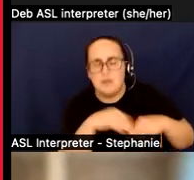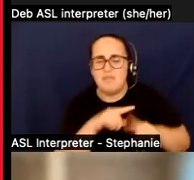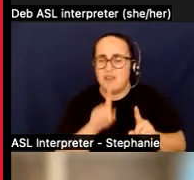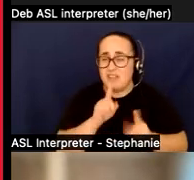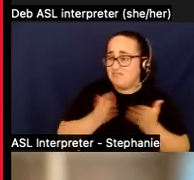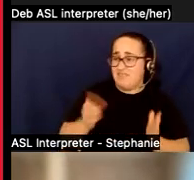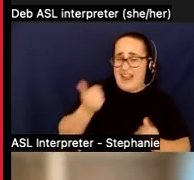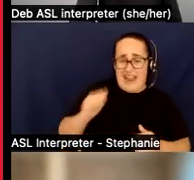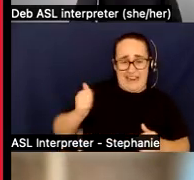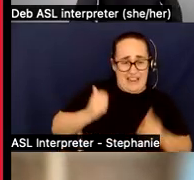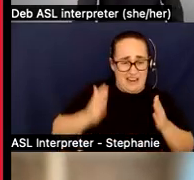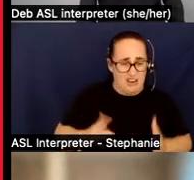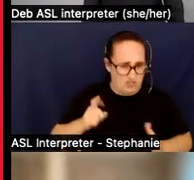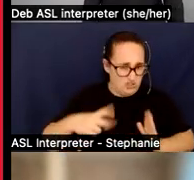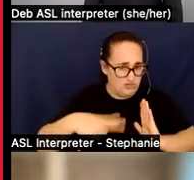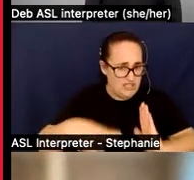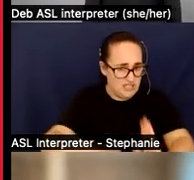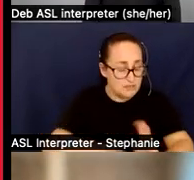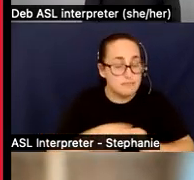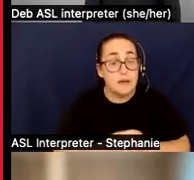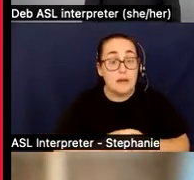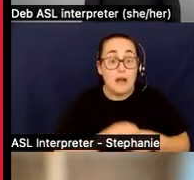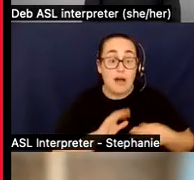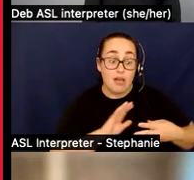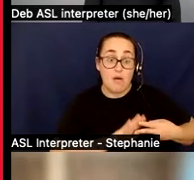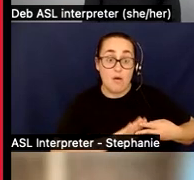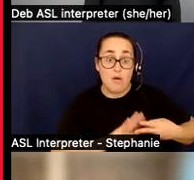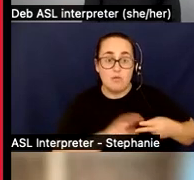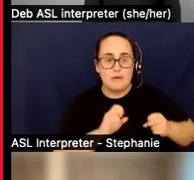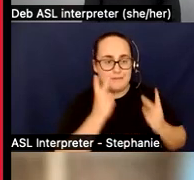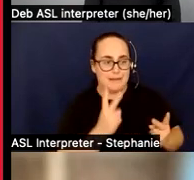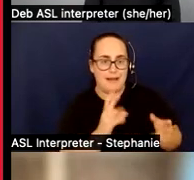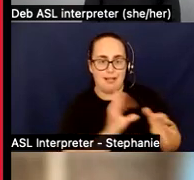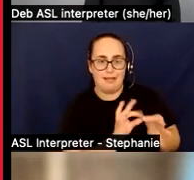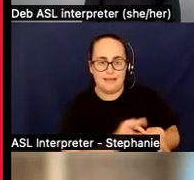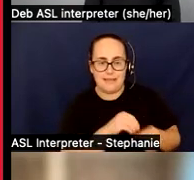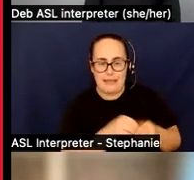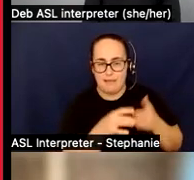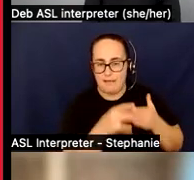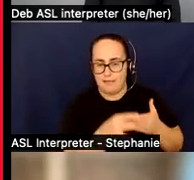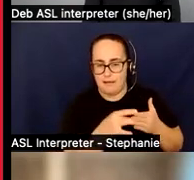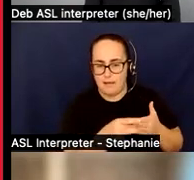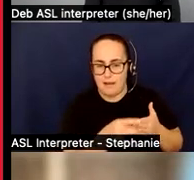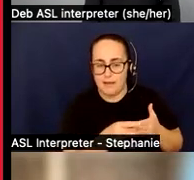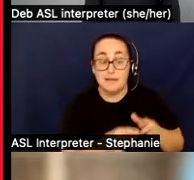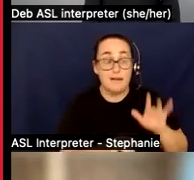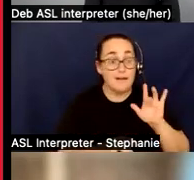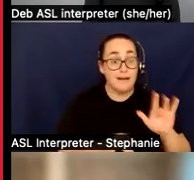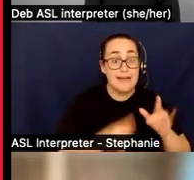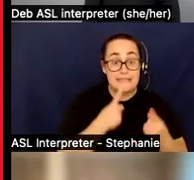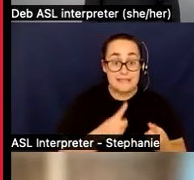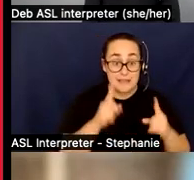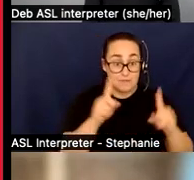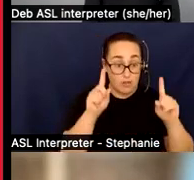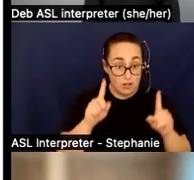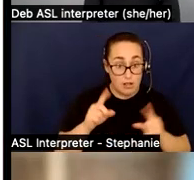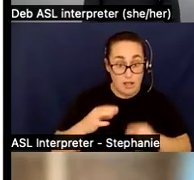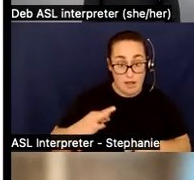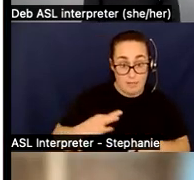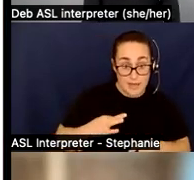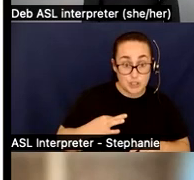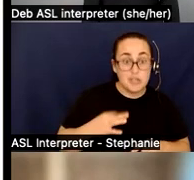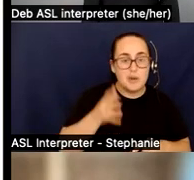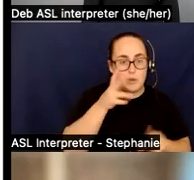can find links to both of those in the guidelines there under the Successful Applications section.